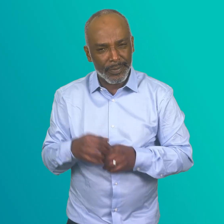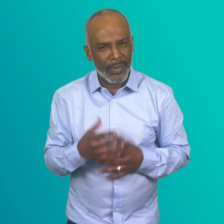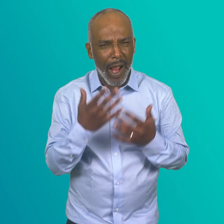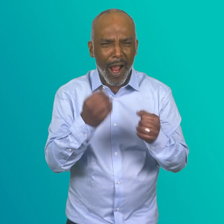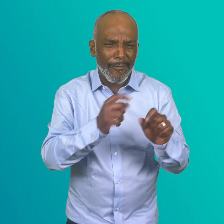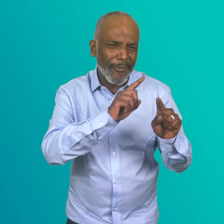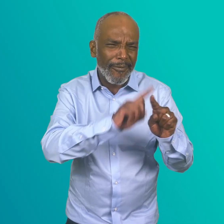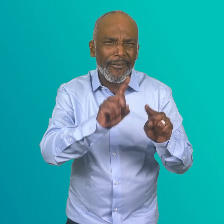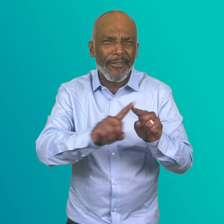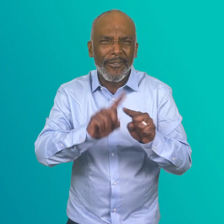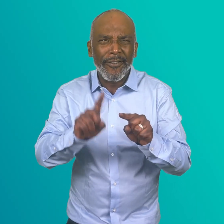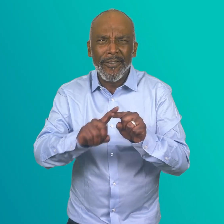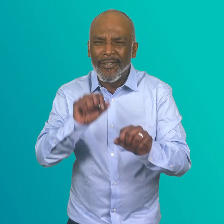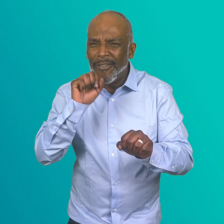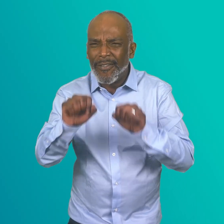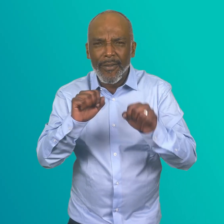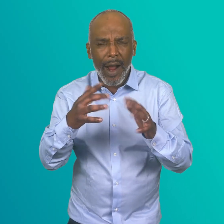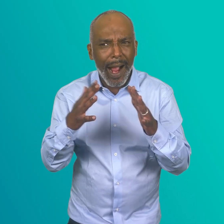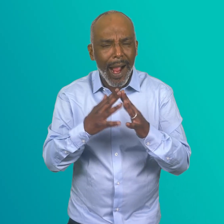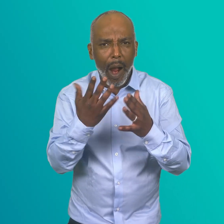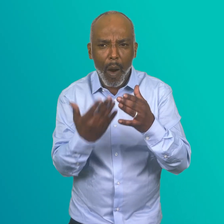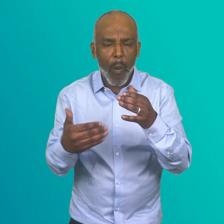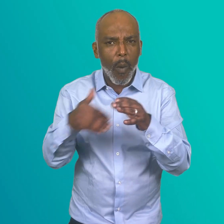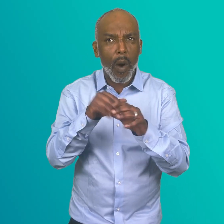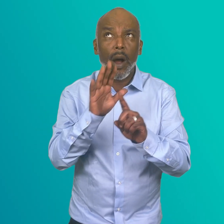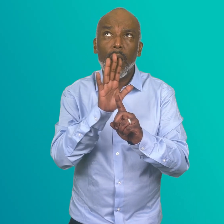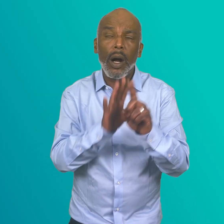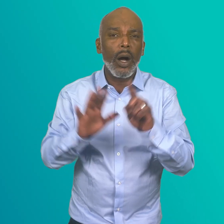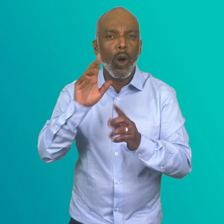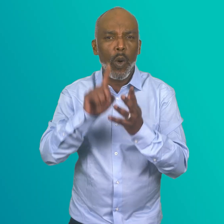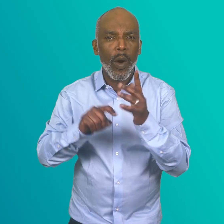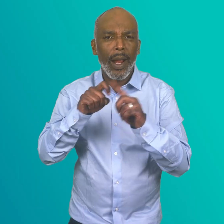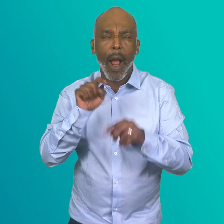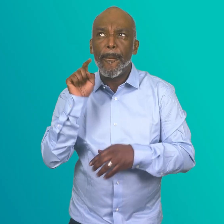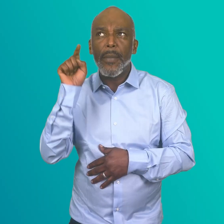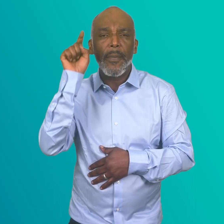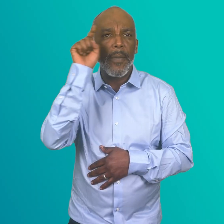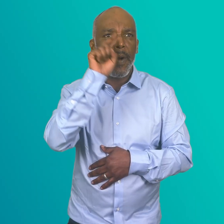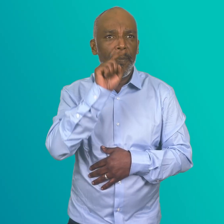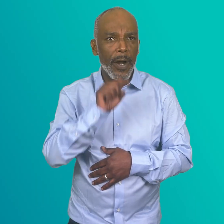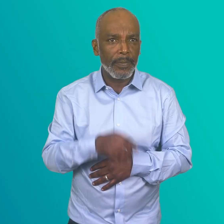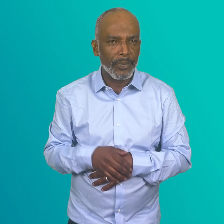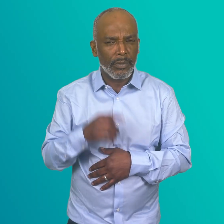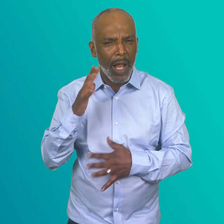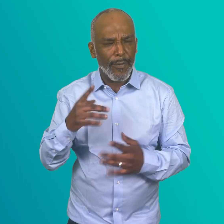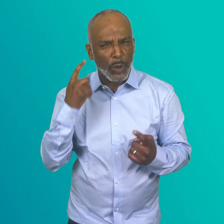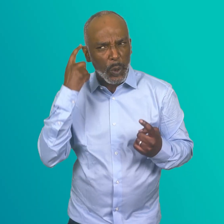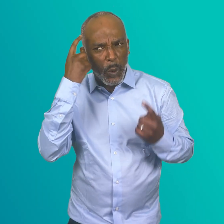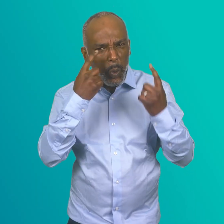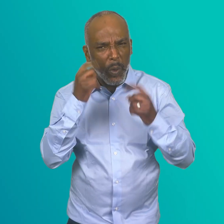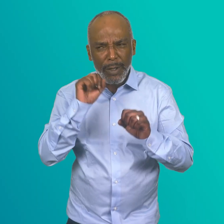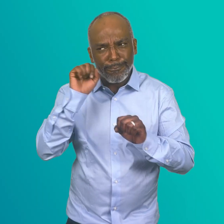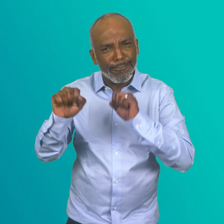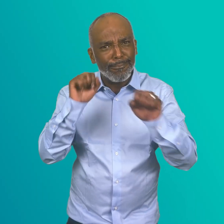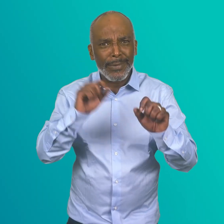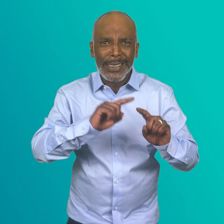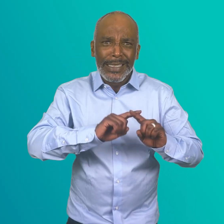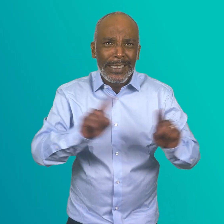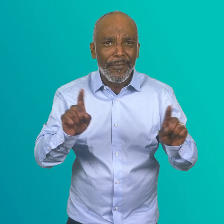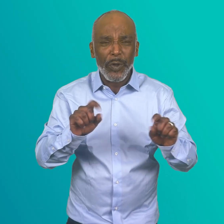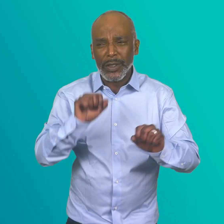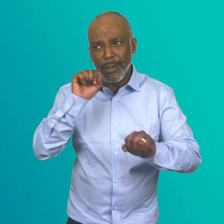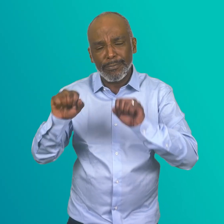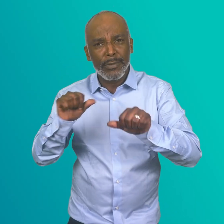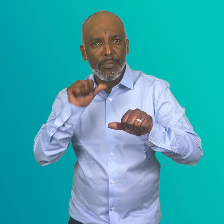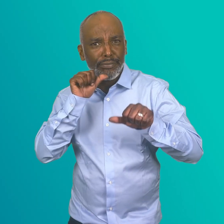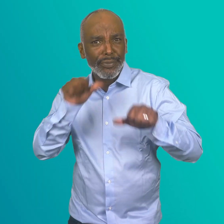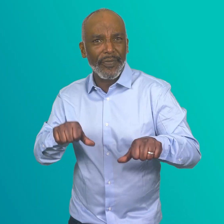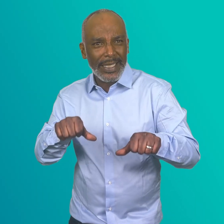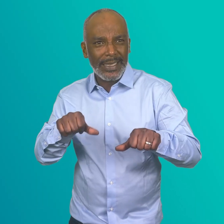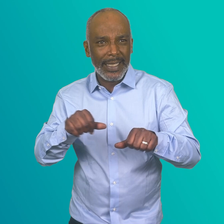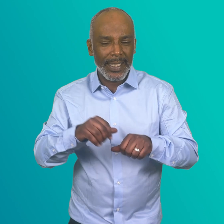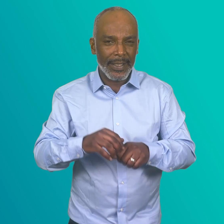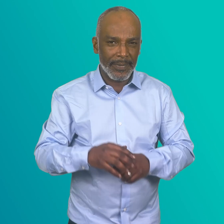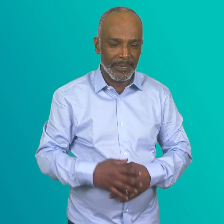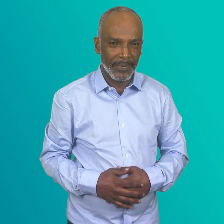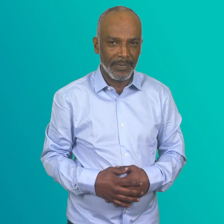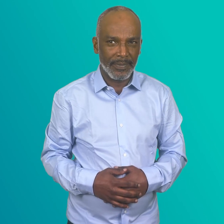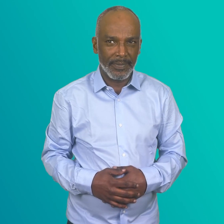with different ways to take part across the UK, reflecting different needs and preferences.